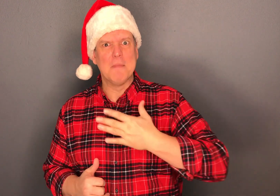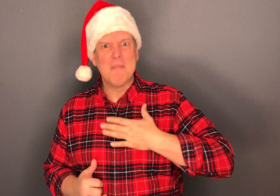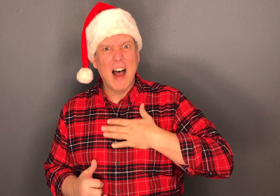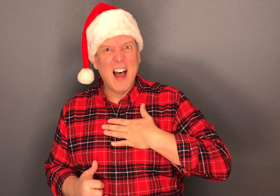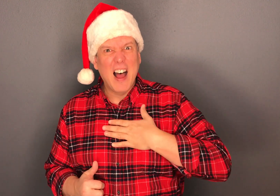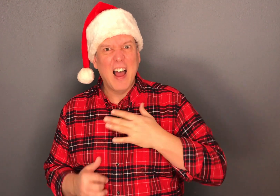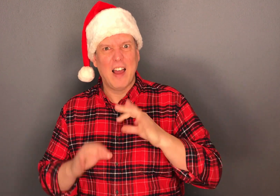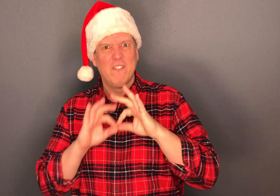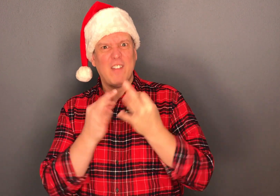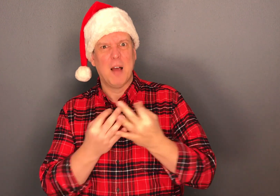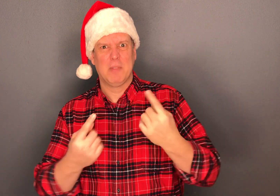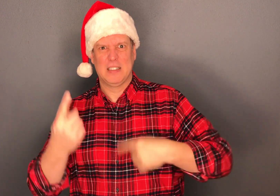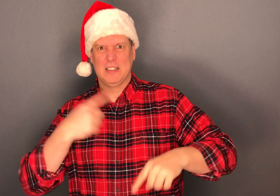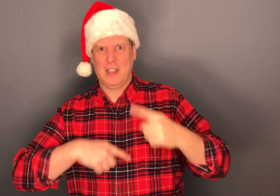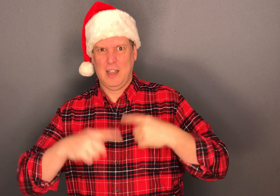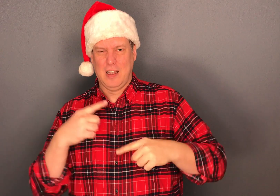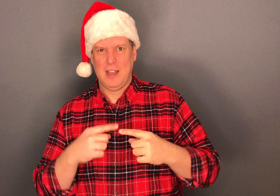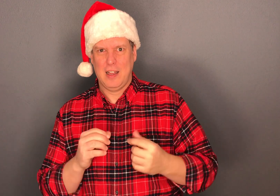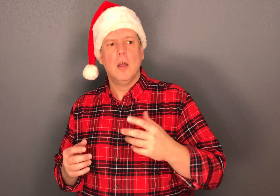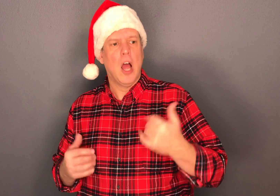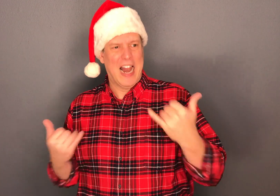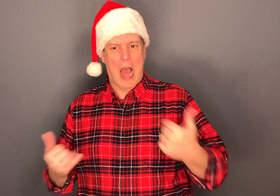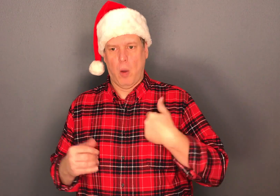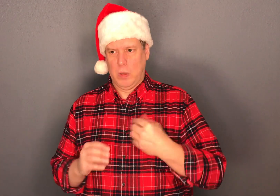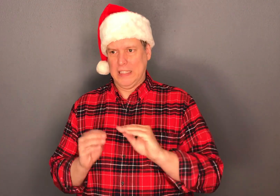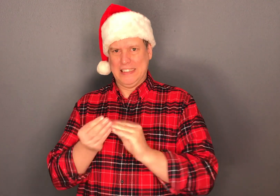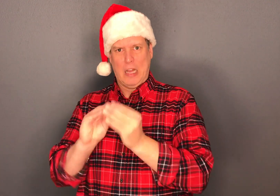kind of area where you'll see this the most and so you get to see some of mine